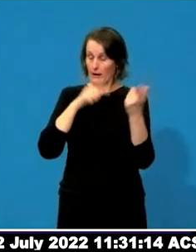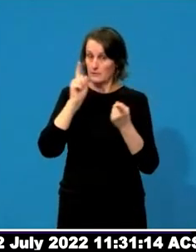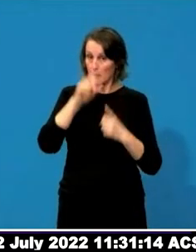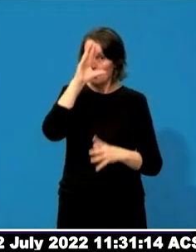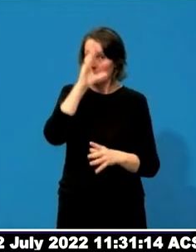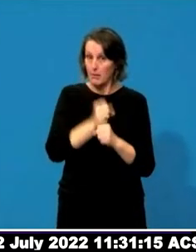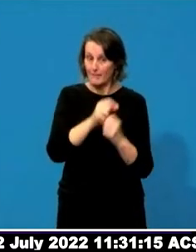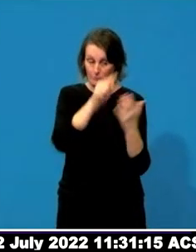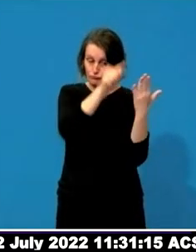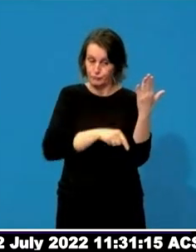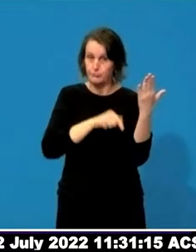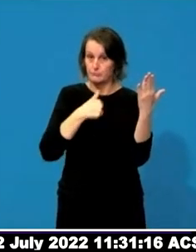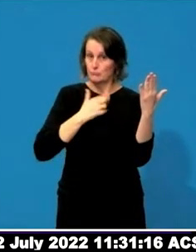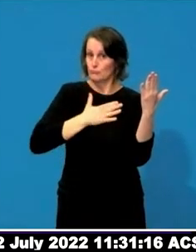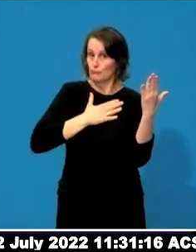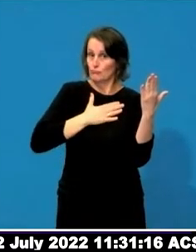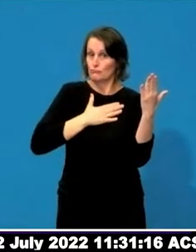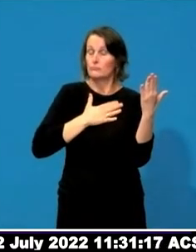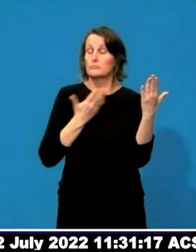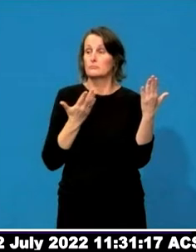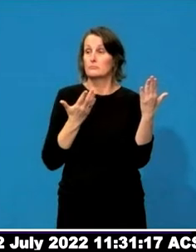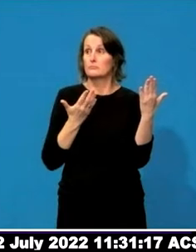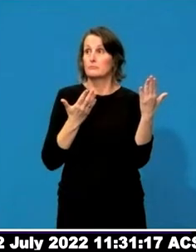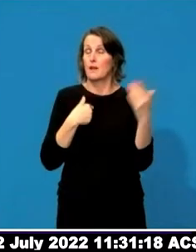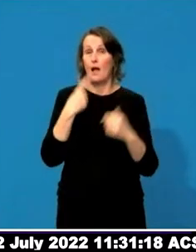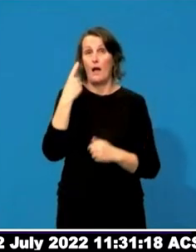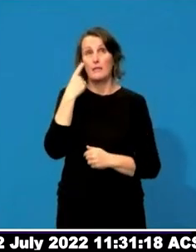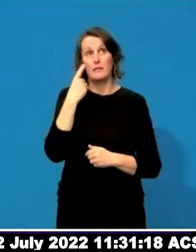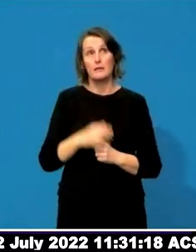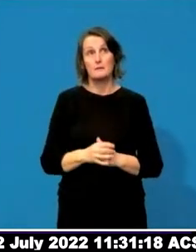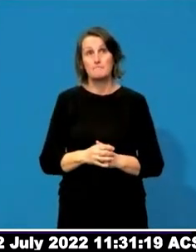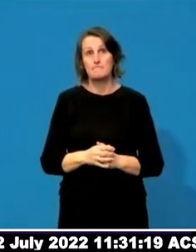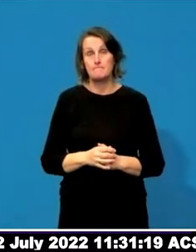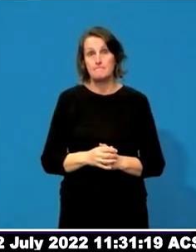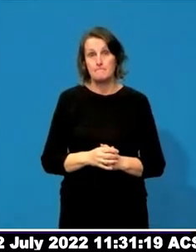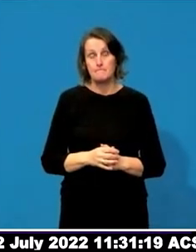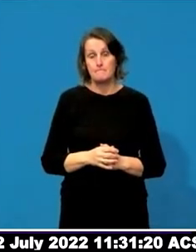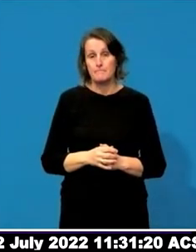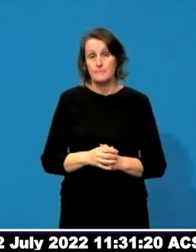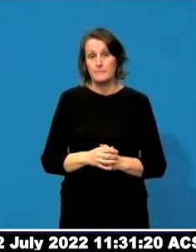But I guess that there's a lot of good people